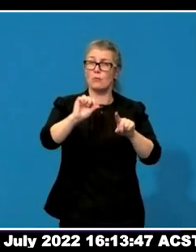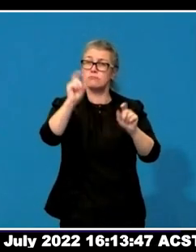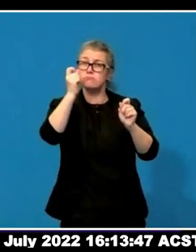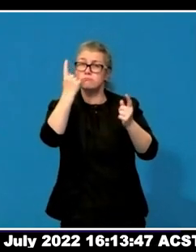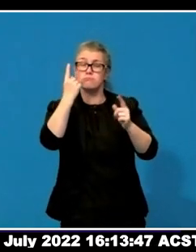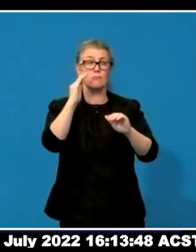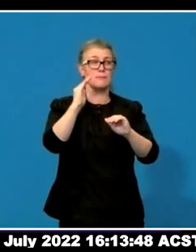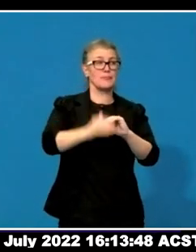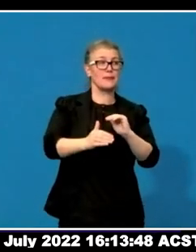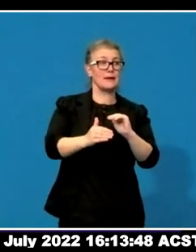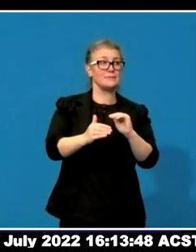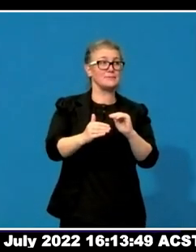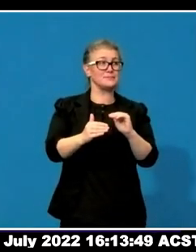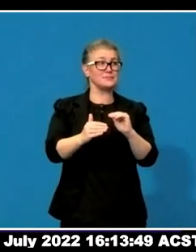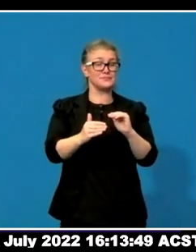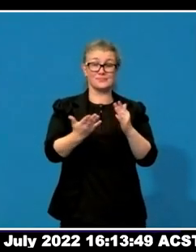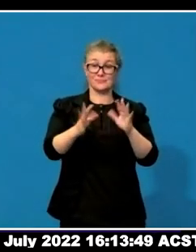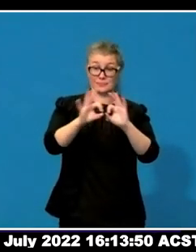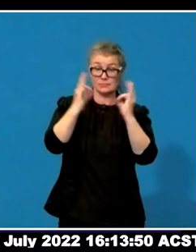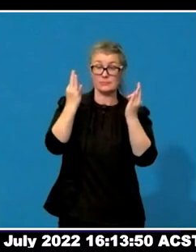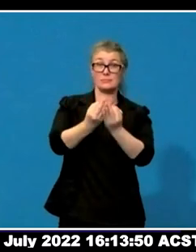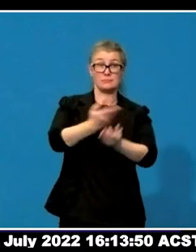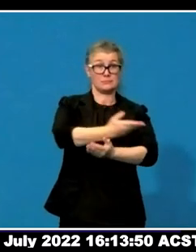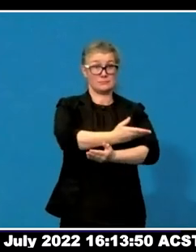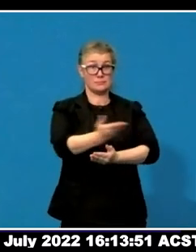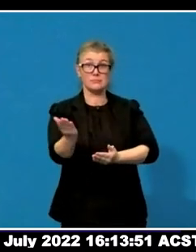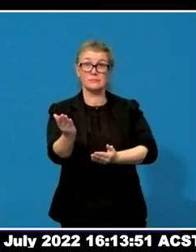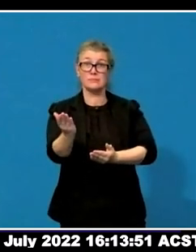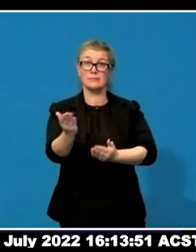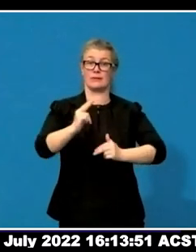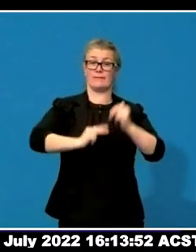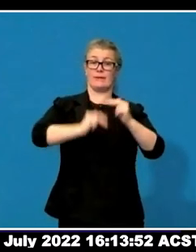proliferation of organisations having consultants developing cultural safety or